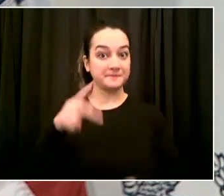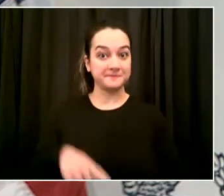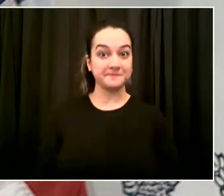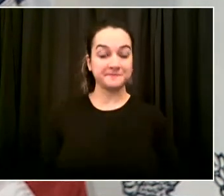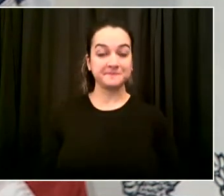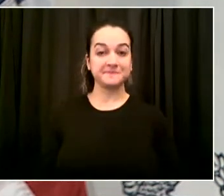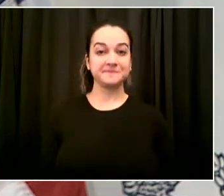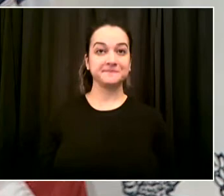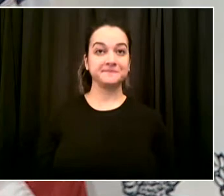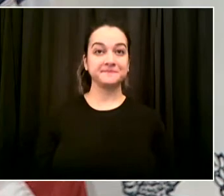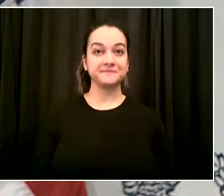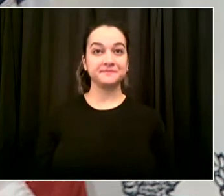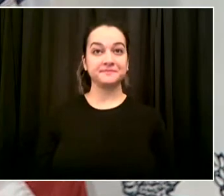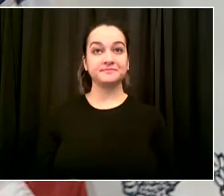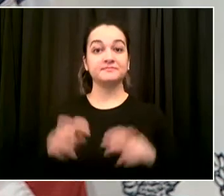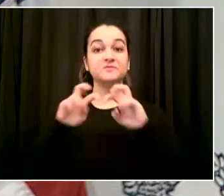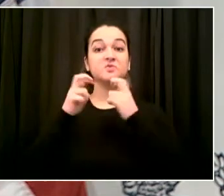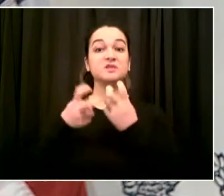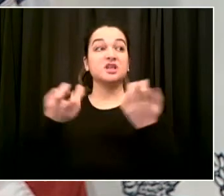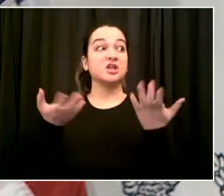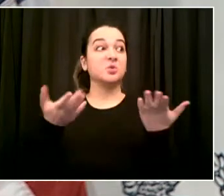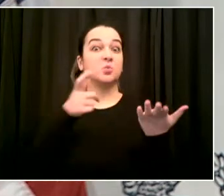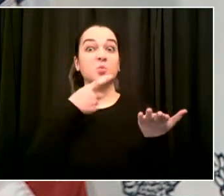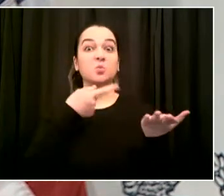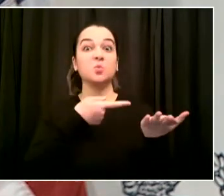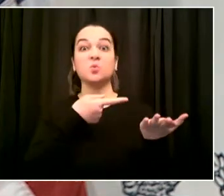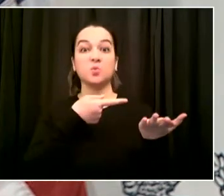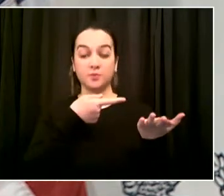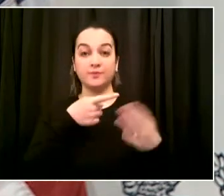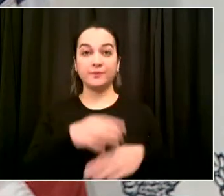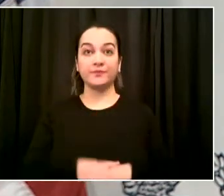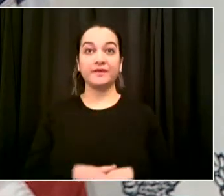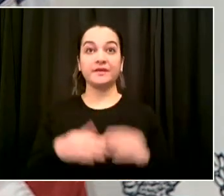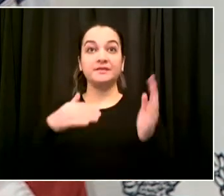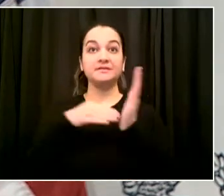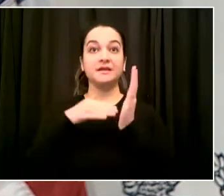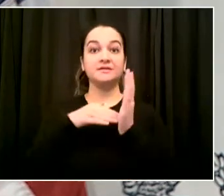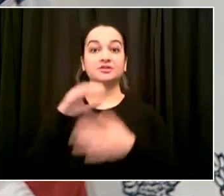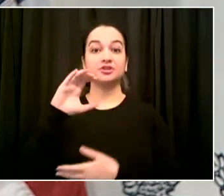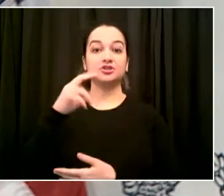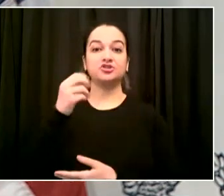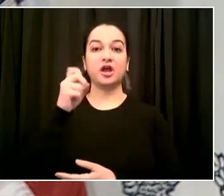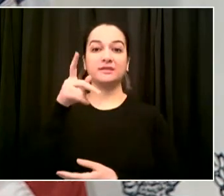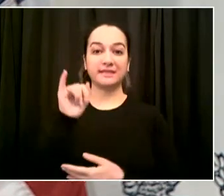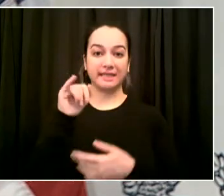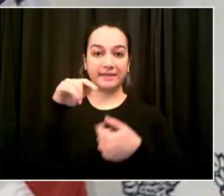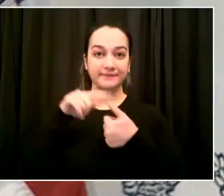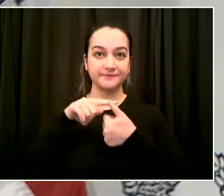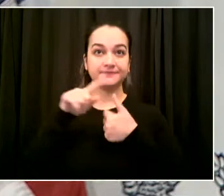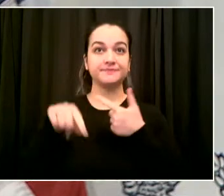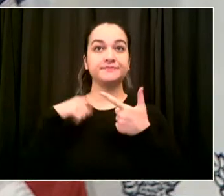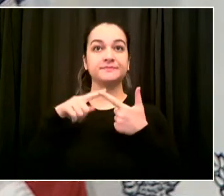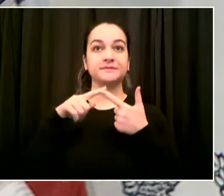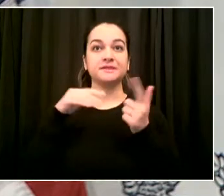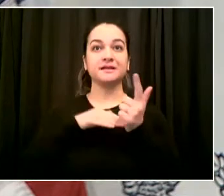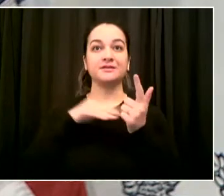WITH THAT LET'S TURN TO OUR COLLEAGUES IN THE MEDIA. PLEASE LET ME KNOOTW HHE ANMEME AND OUTLET F O EACH JOURNALIST. WE WILL NOW